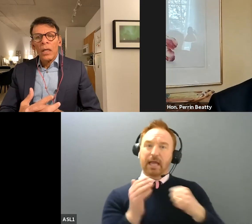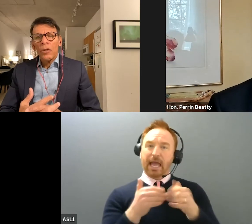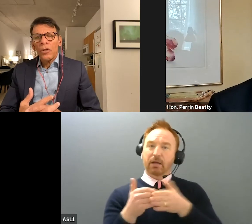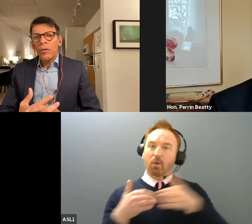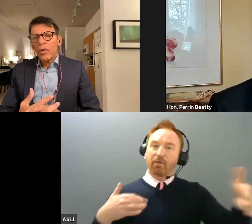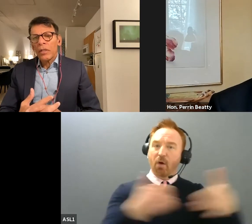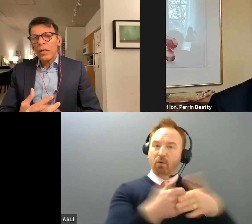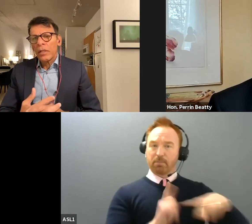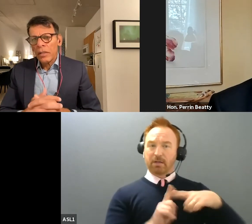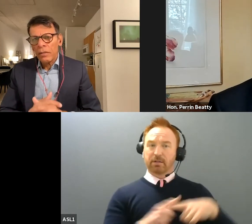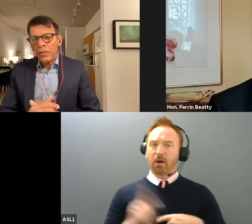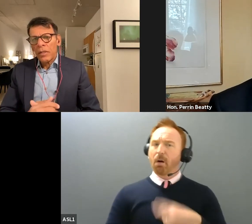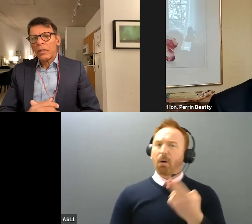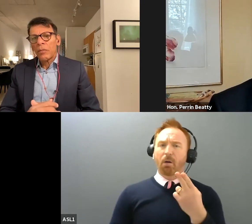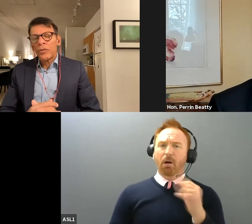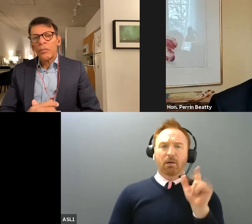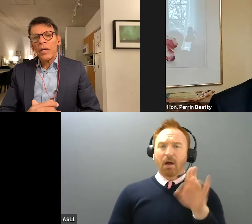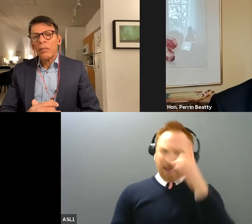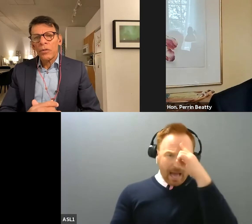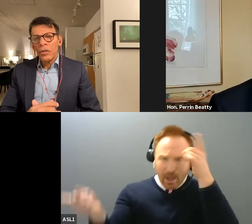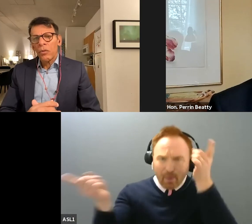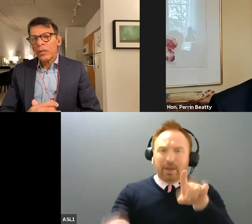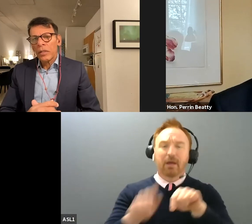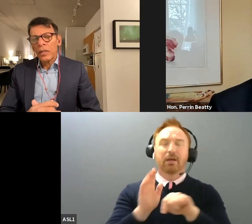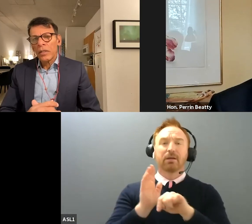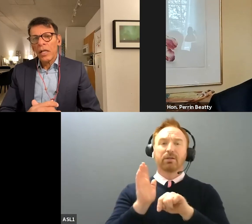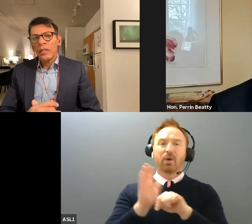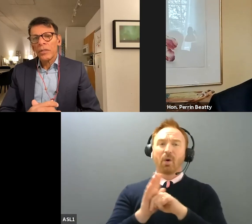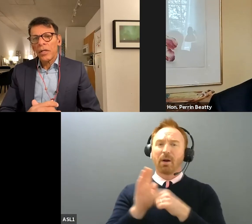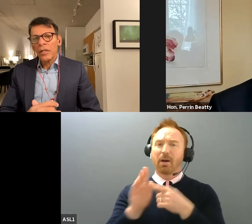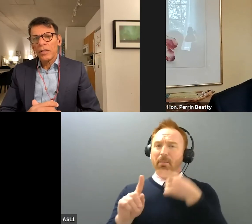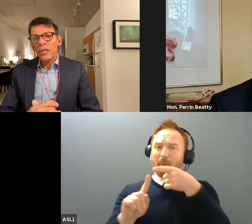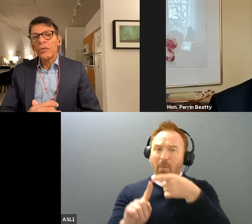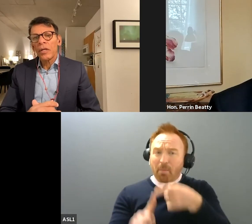I couldn't agree more. I think the point you made about wasted talent and skill sets out there,